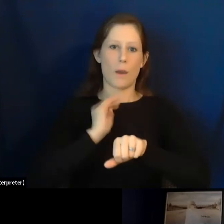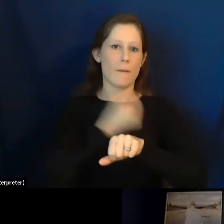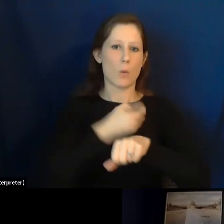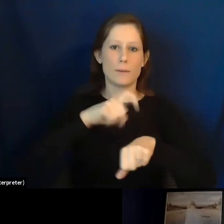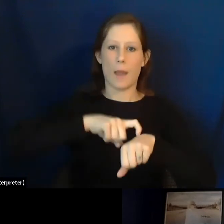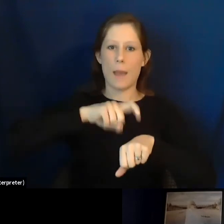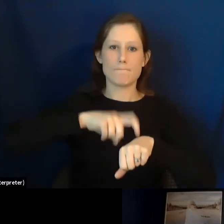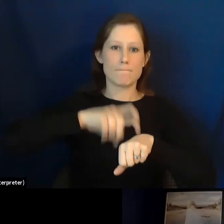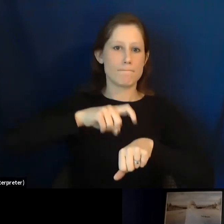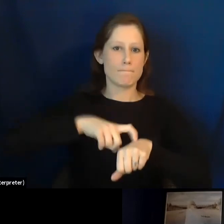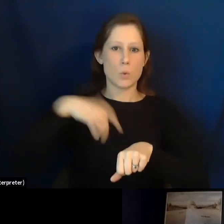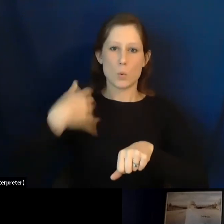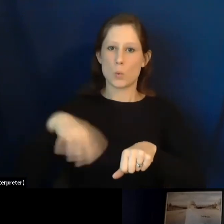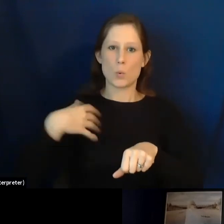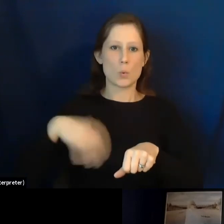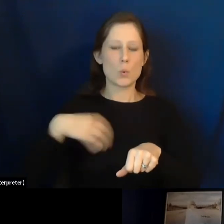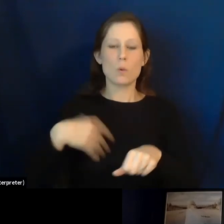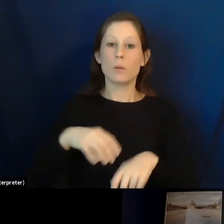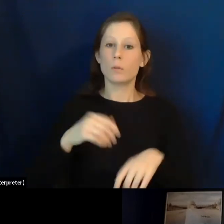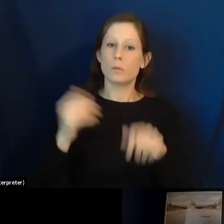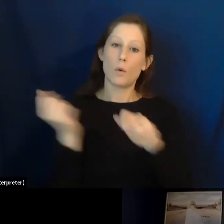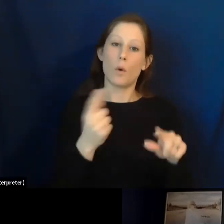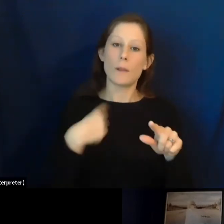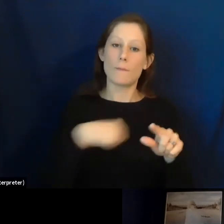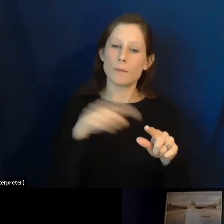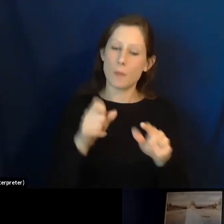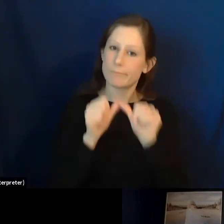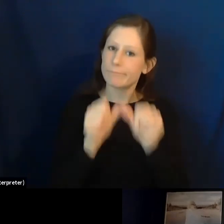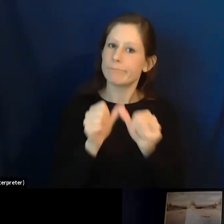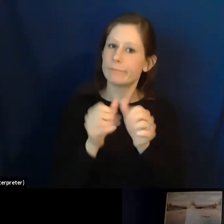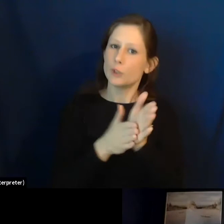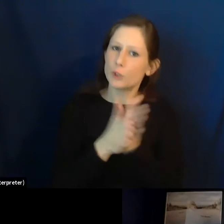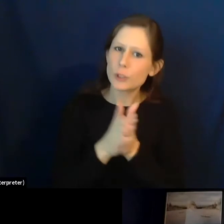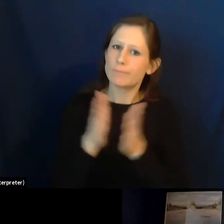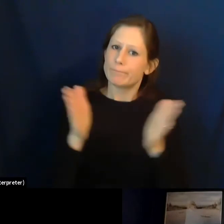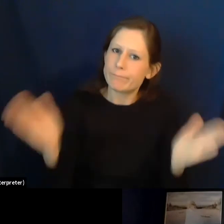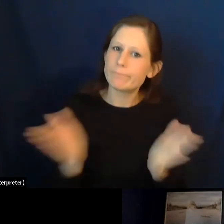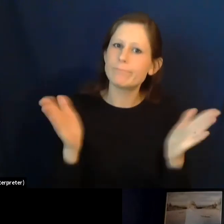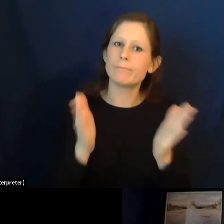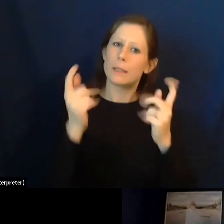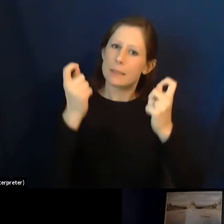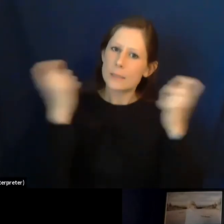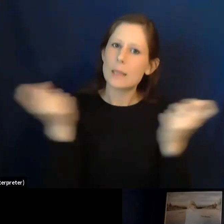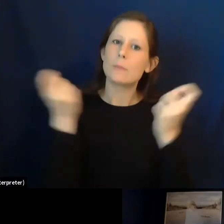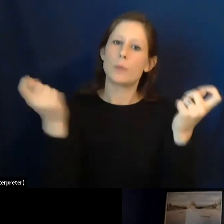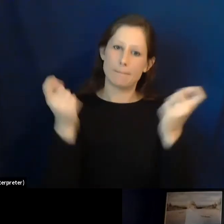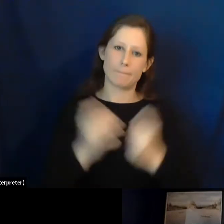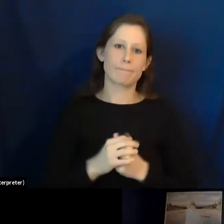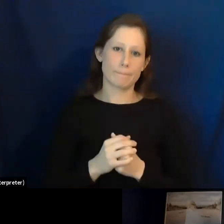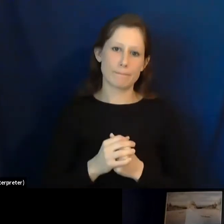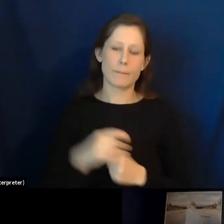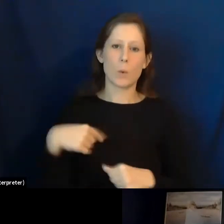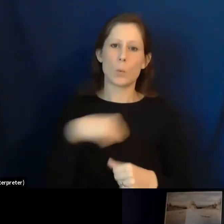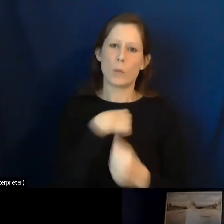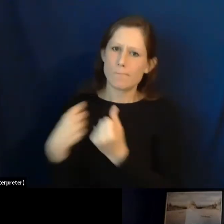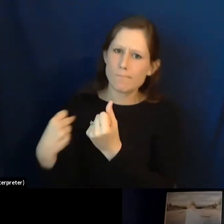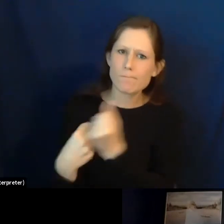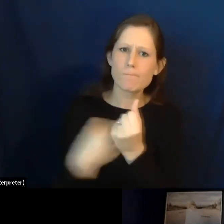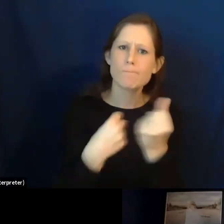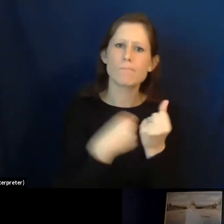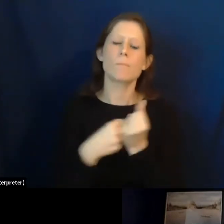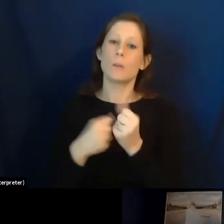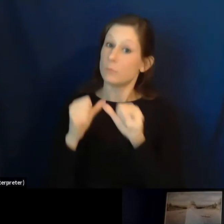to take all of us encouraging and celebrating and holding each other accountable to dismantling